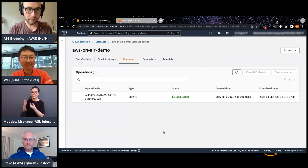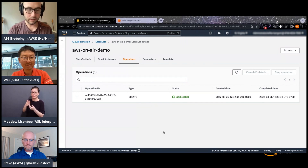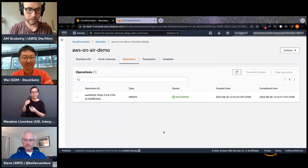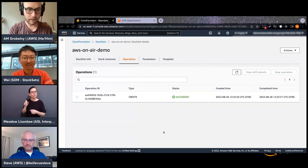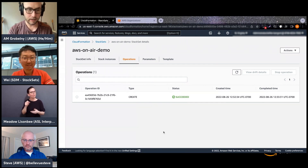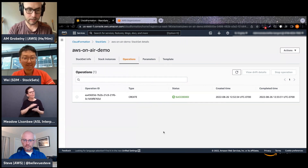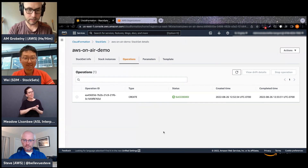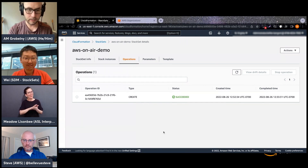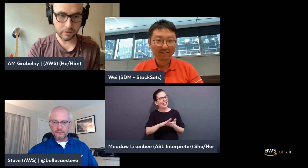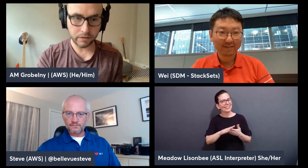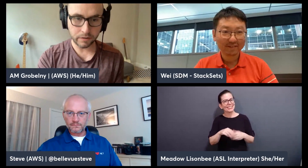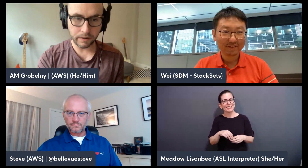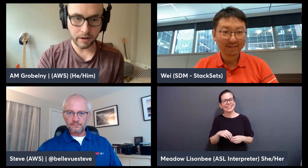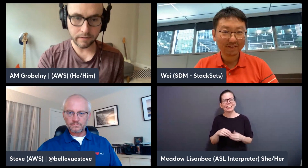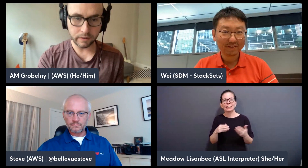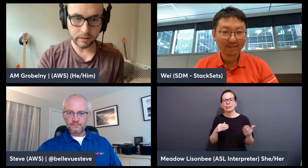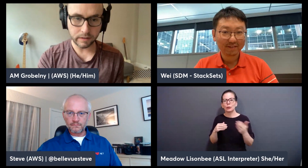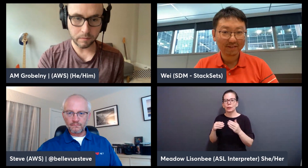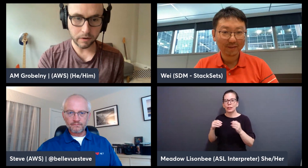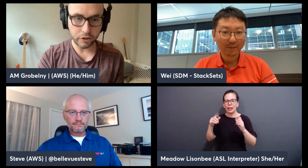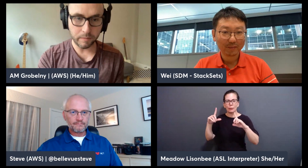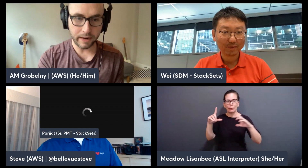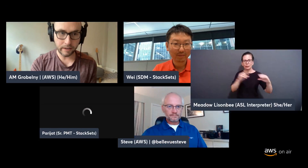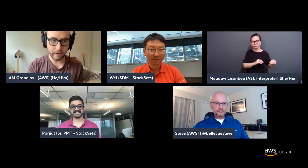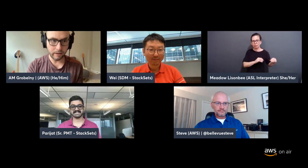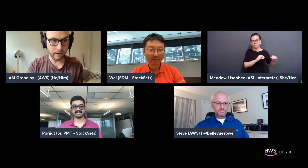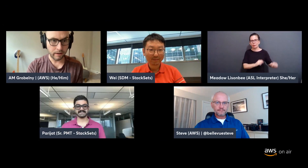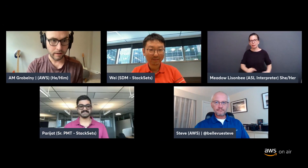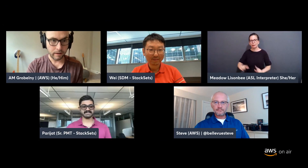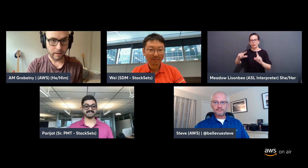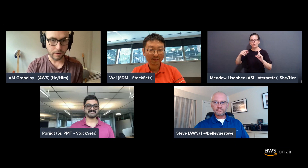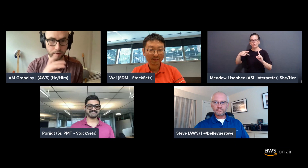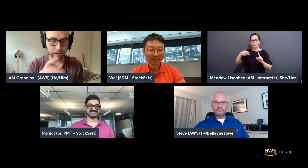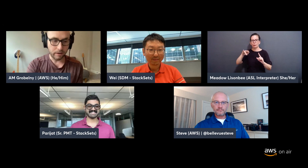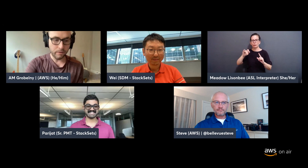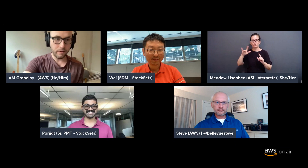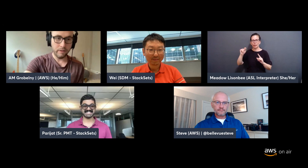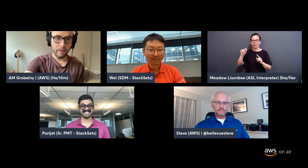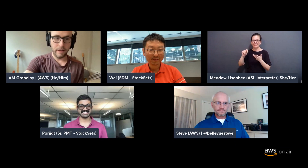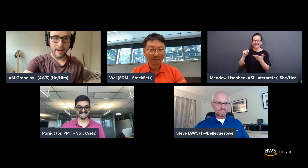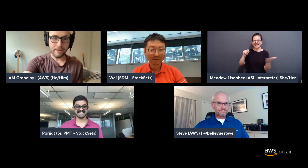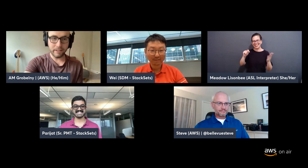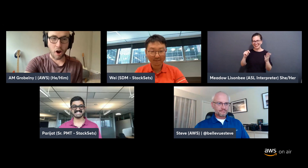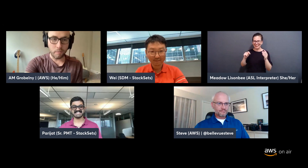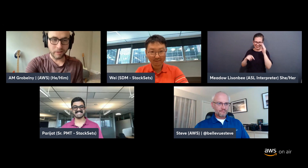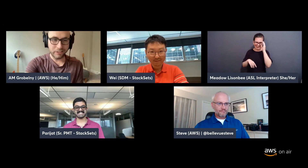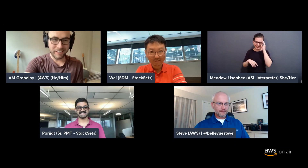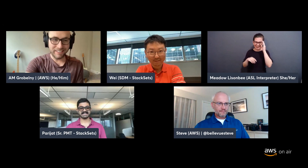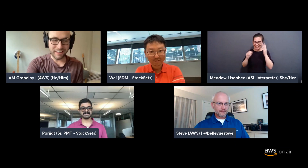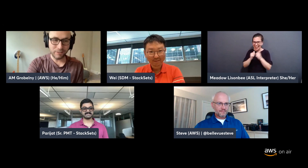Okay, let's get your screen off and let's get Parijat that back in. There we go. How's it going, Parijat?